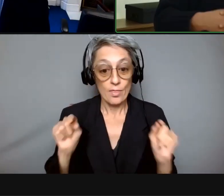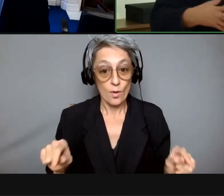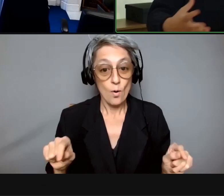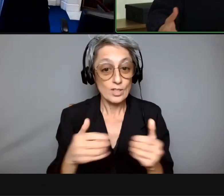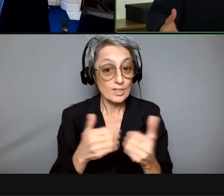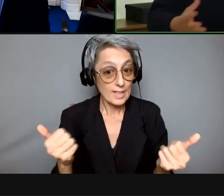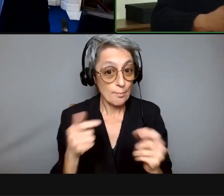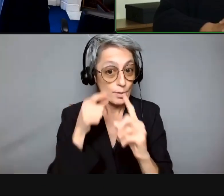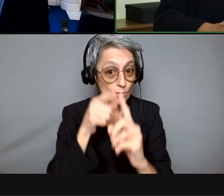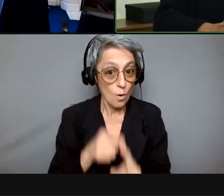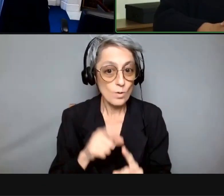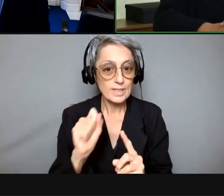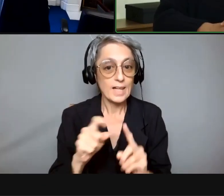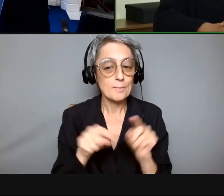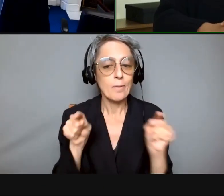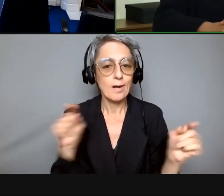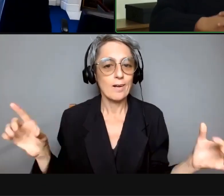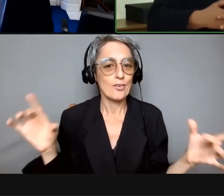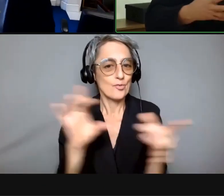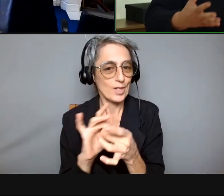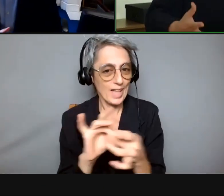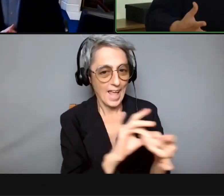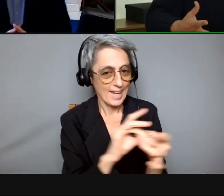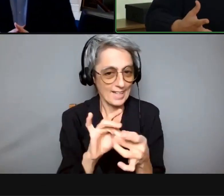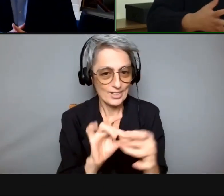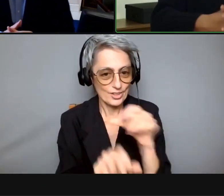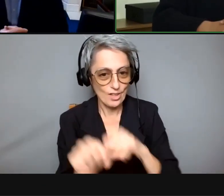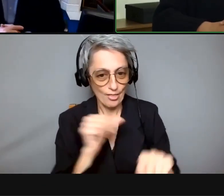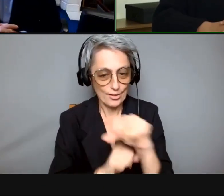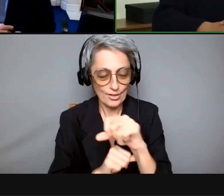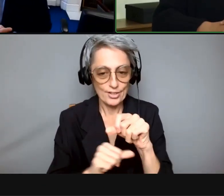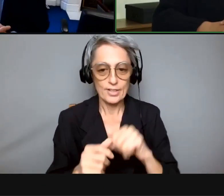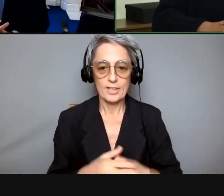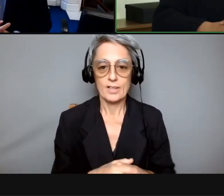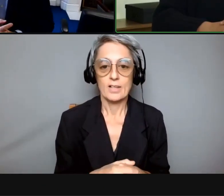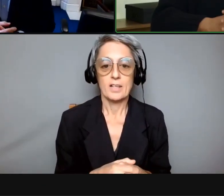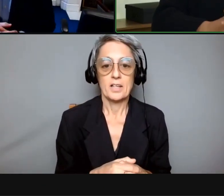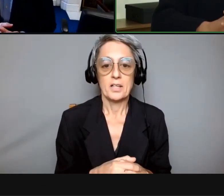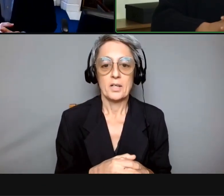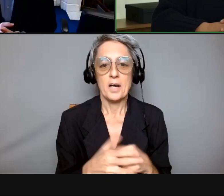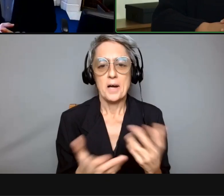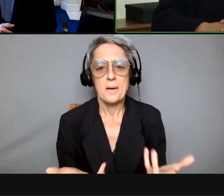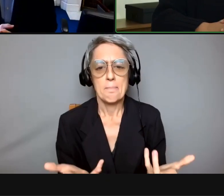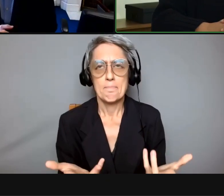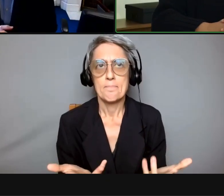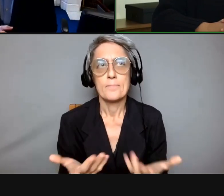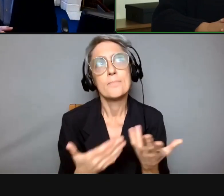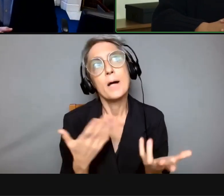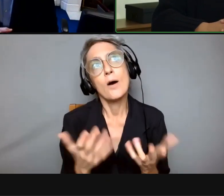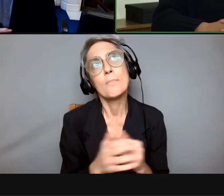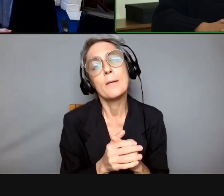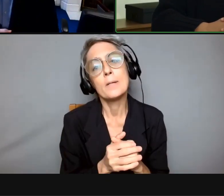And we're, you know, we're about 20 percent, I think, of our products last year